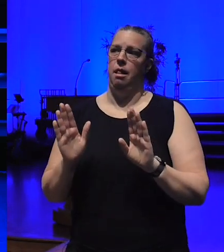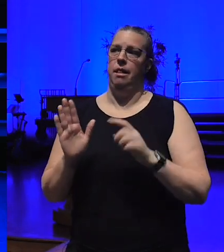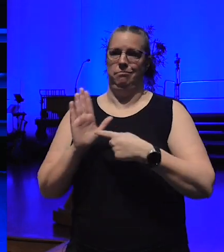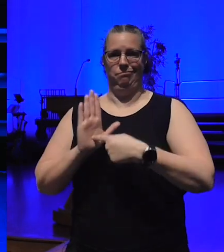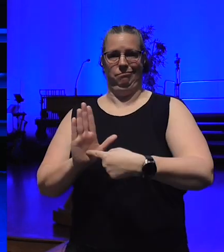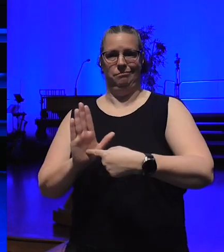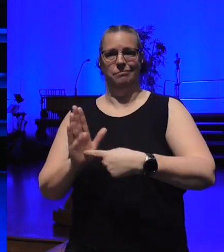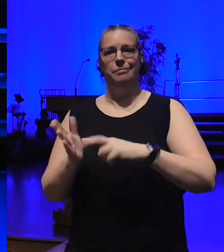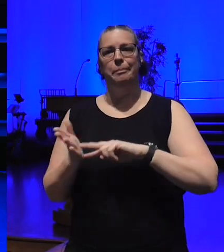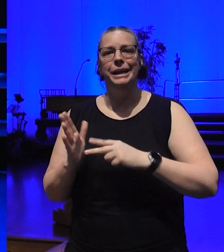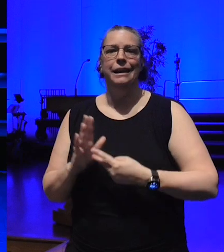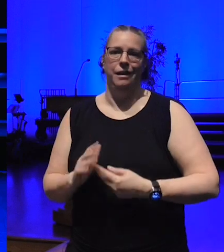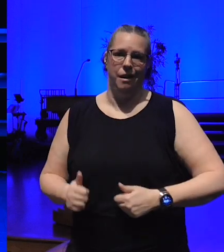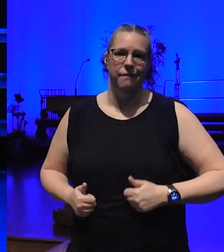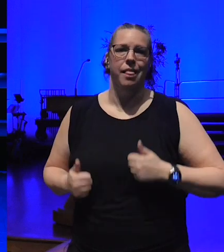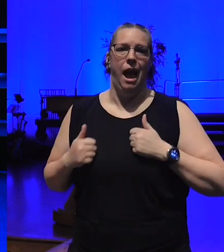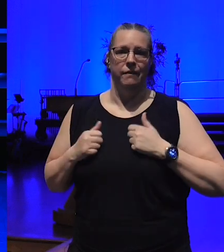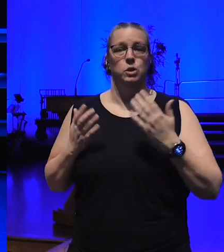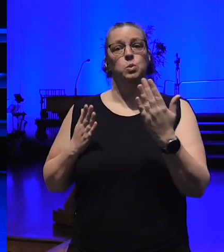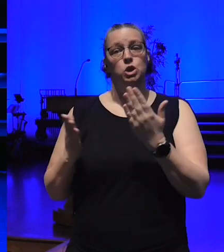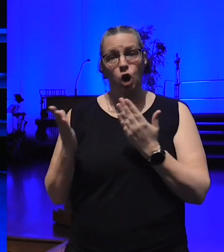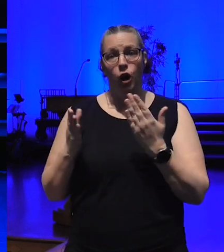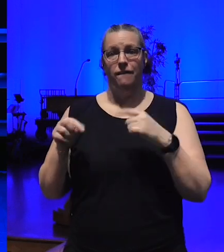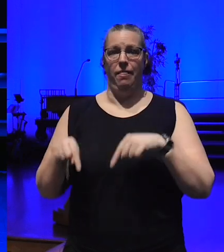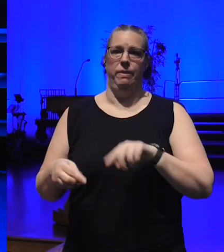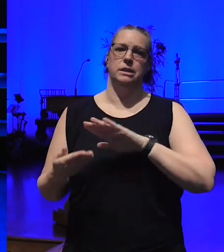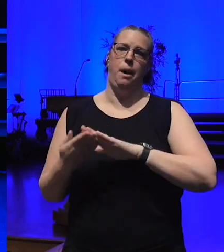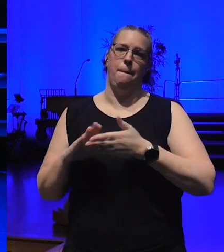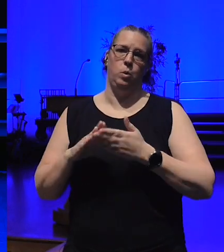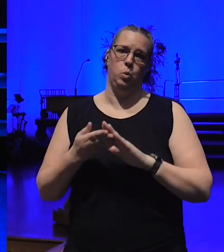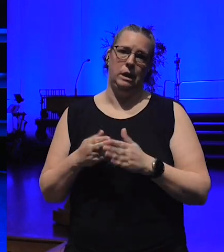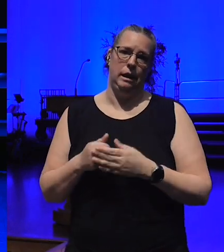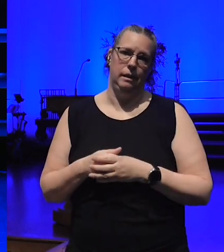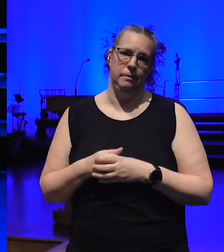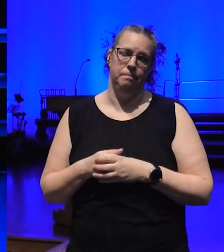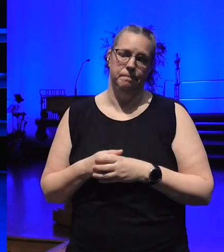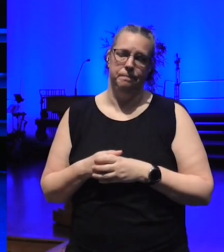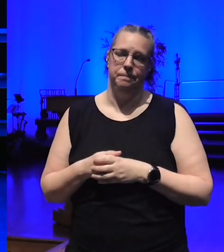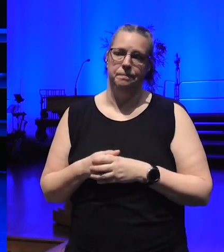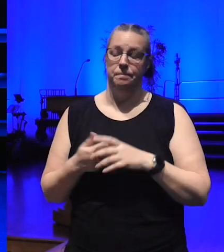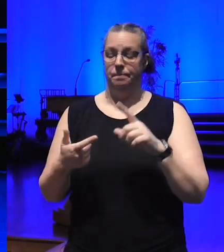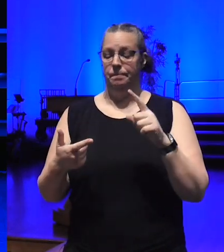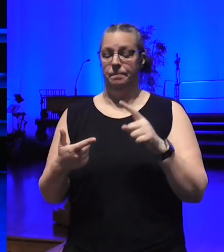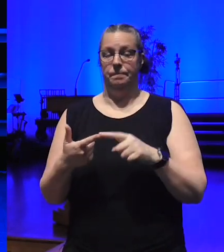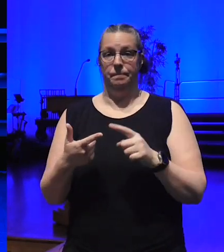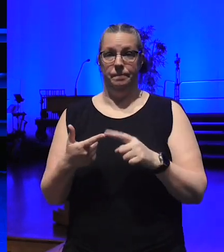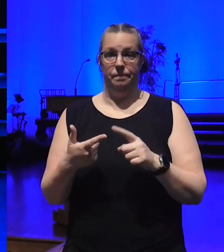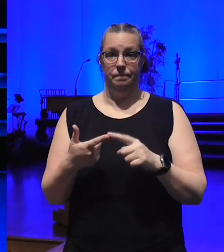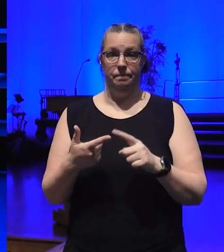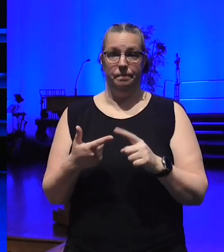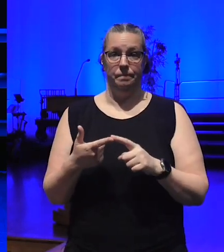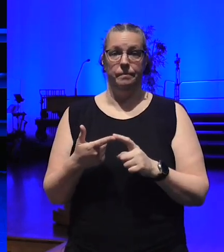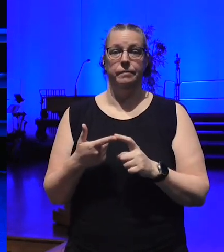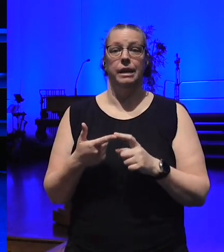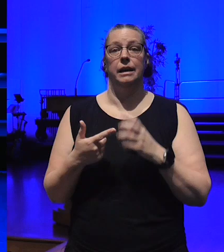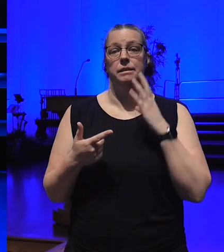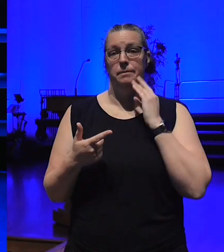my life to serve in this incredible spiritual Community the second way to experience meaning